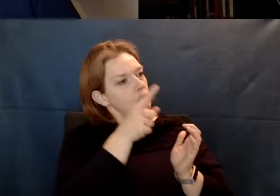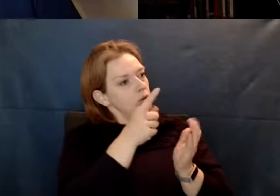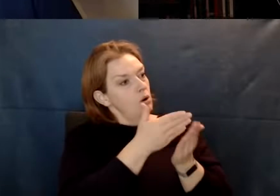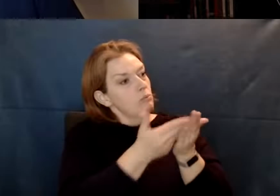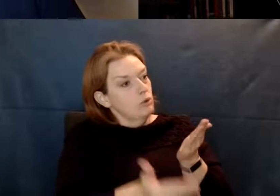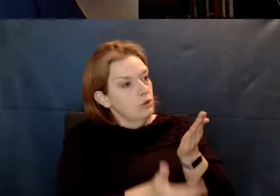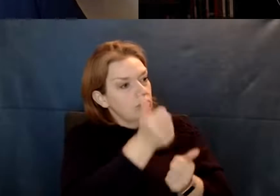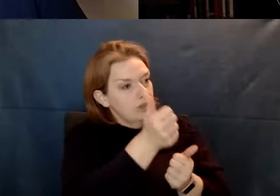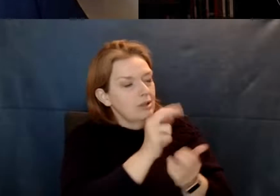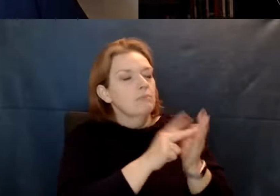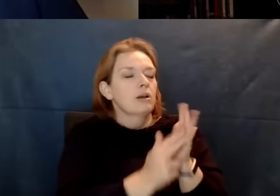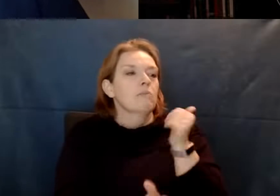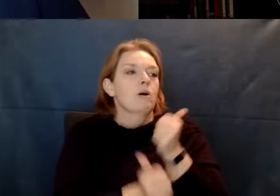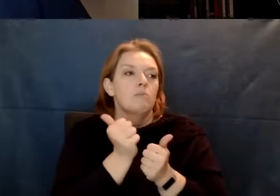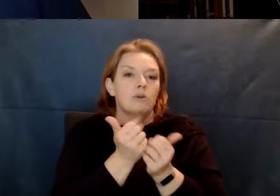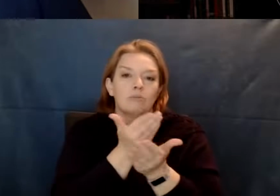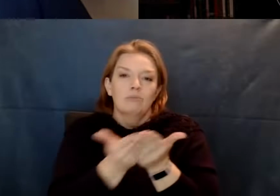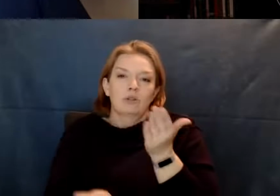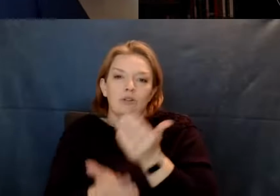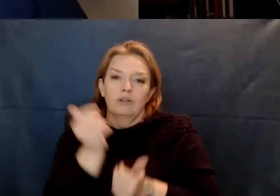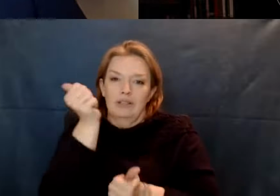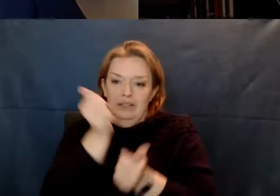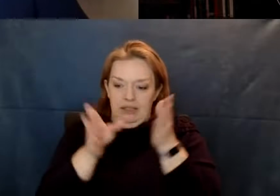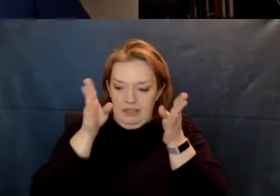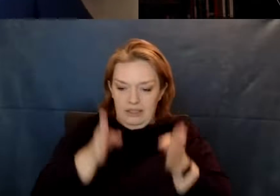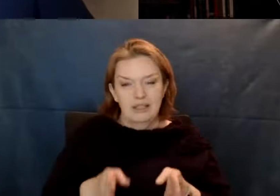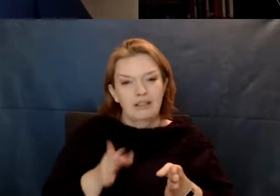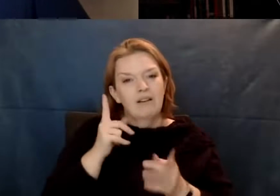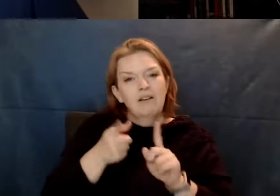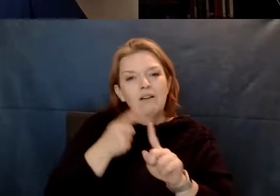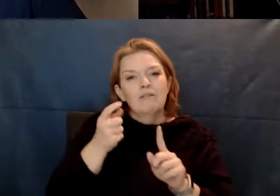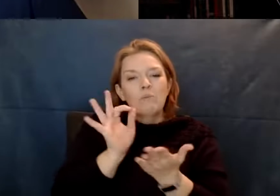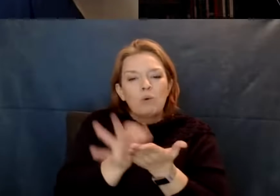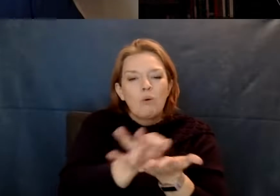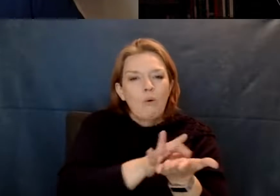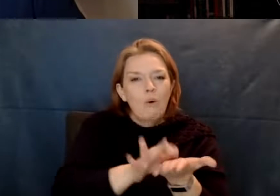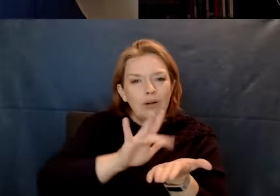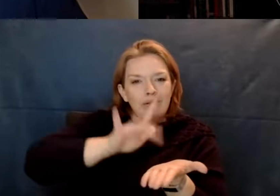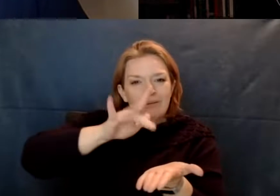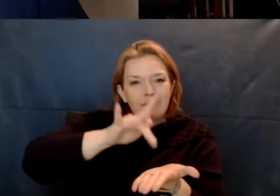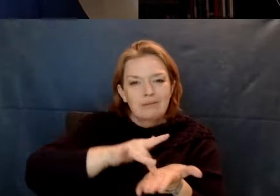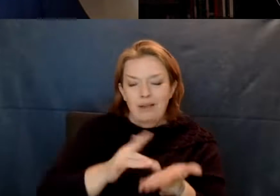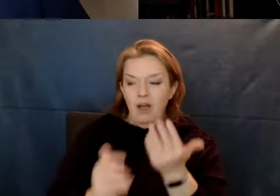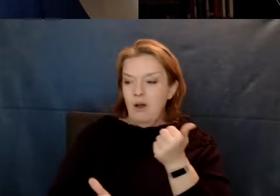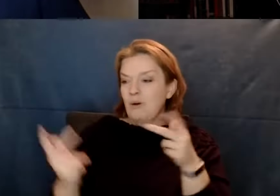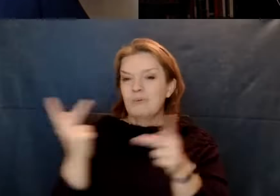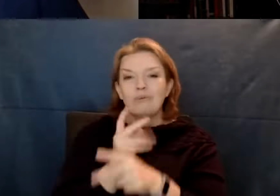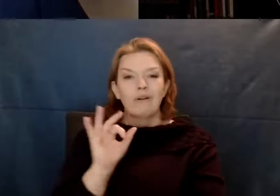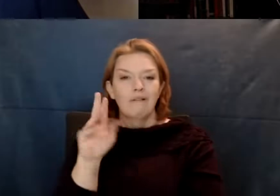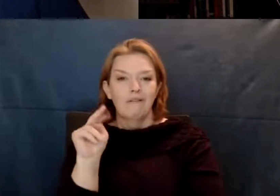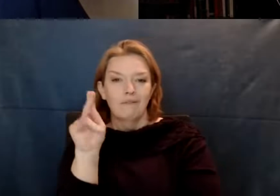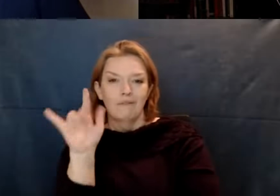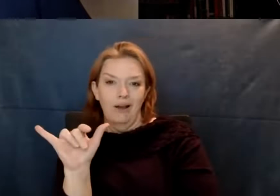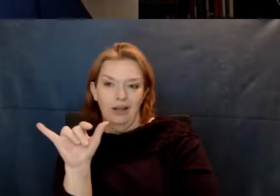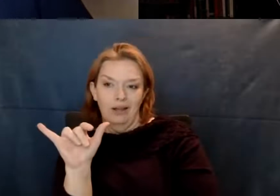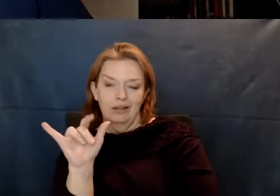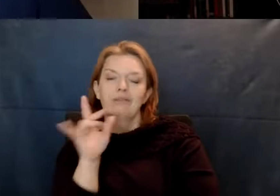at the site of the most shiniest coins my most funkiest is also my most stolenest